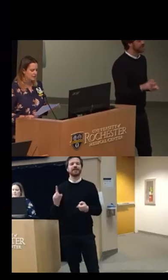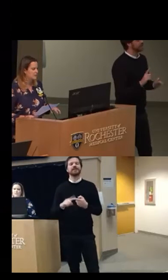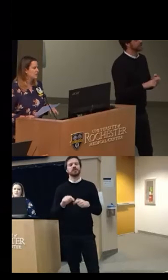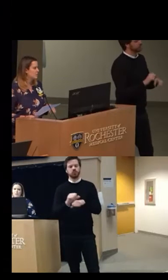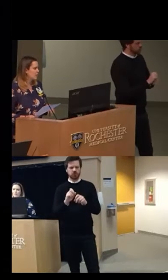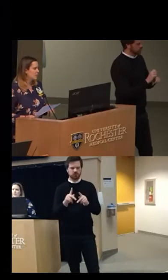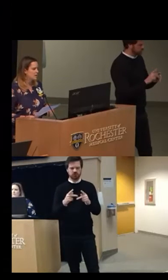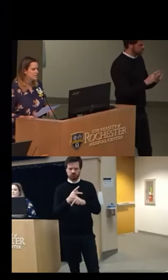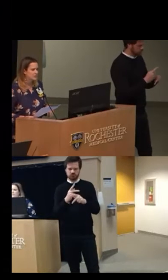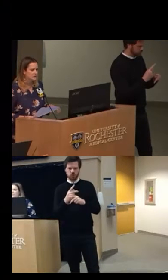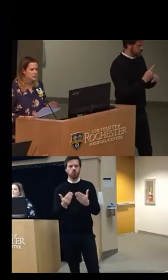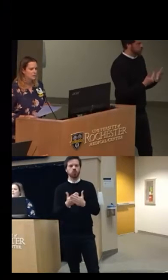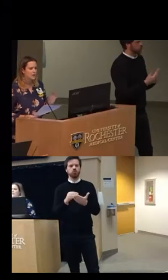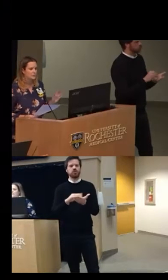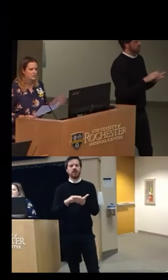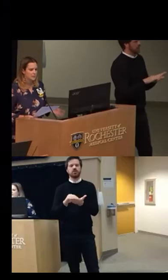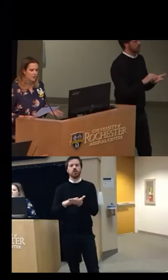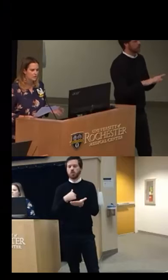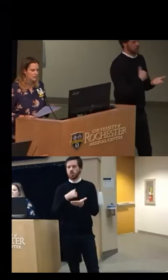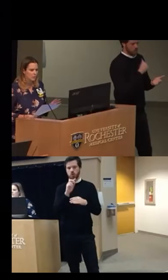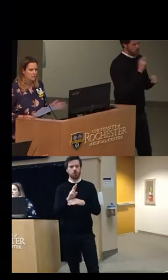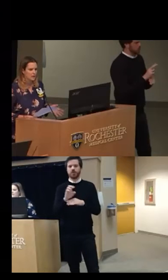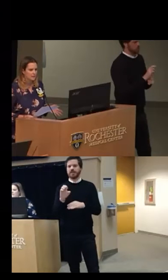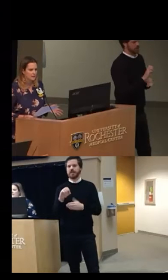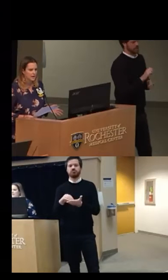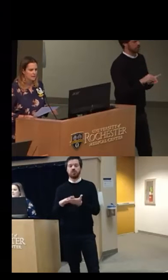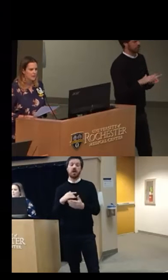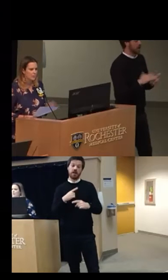Kinks of a new recordkeeping system we do not use e-record there's pros and cons to that but